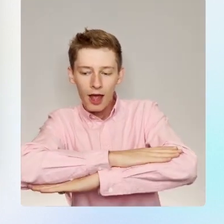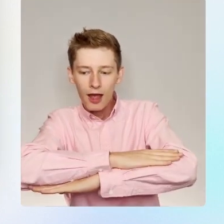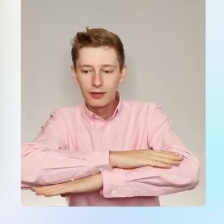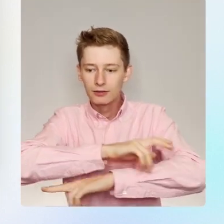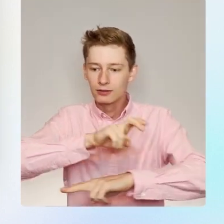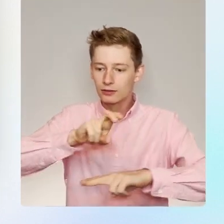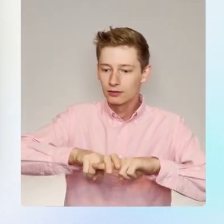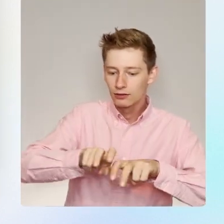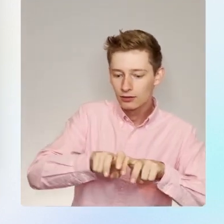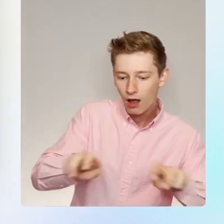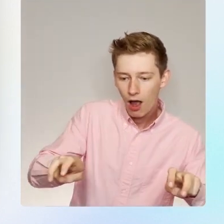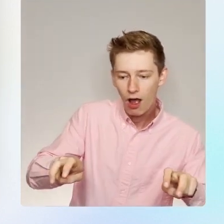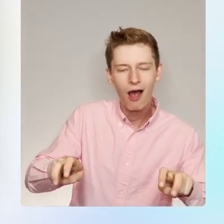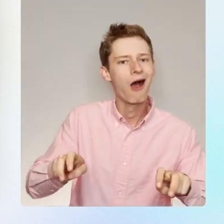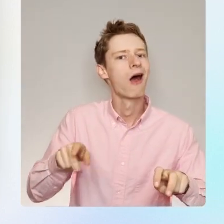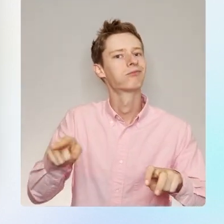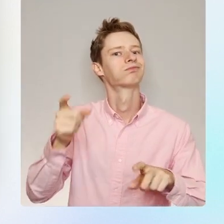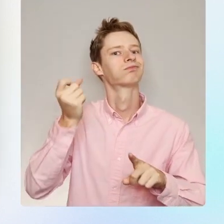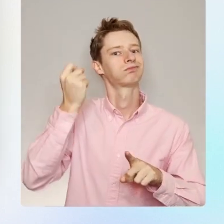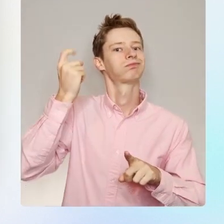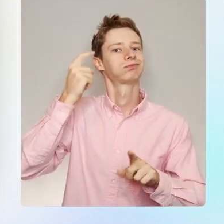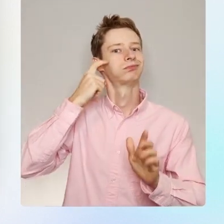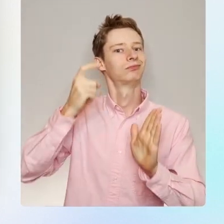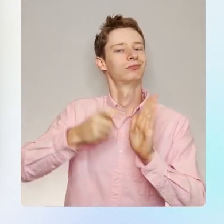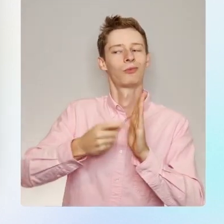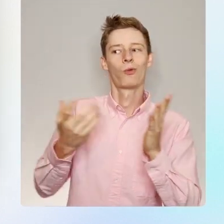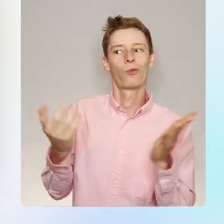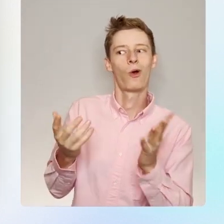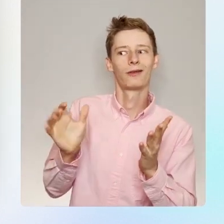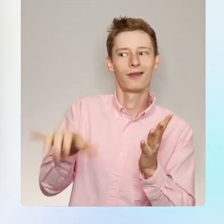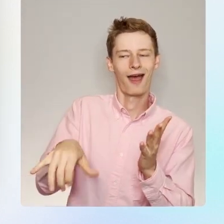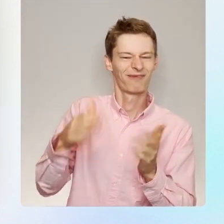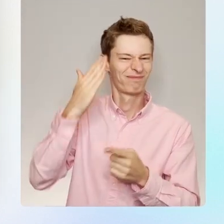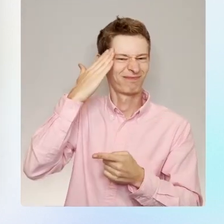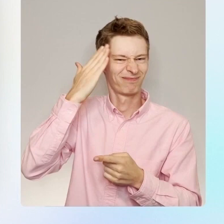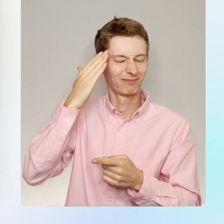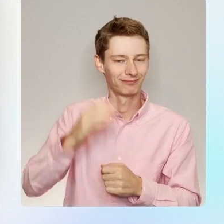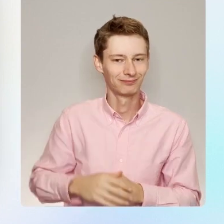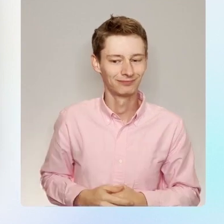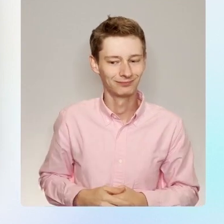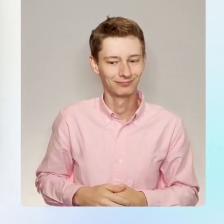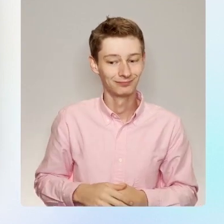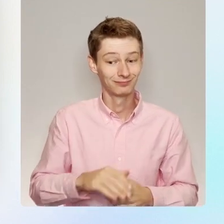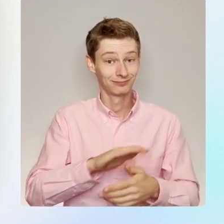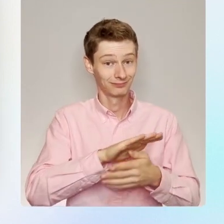around a user's physical environment. Combining Passthrough Anchors